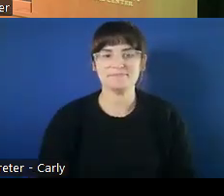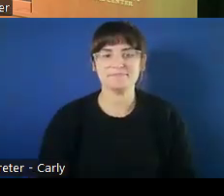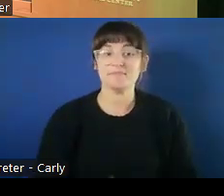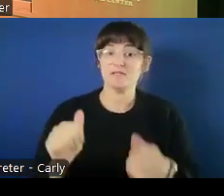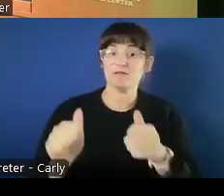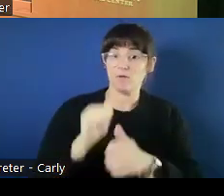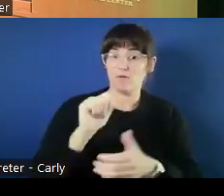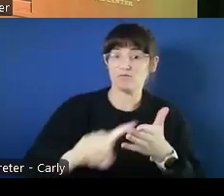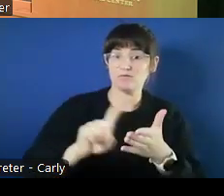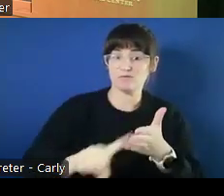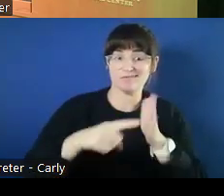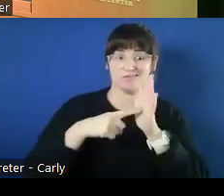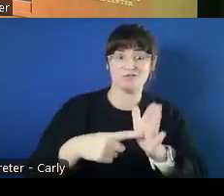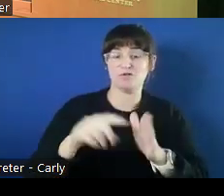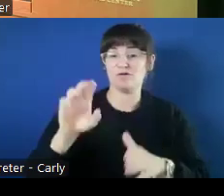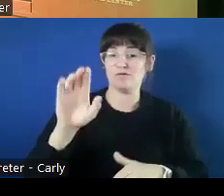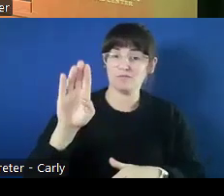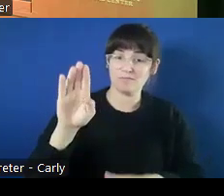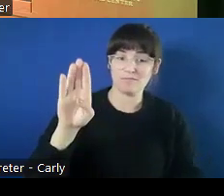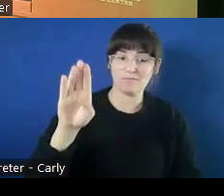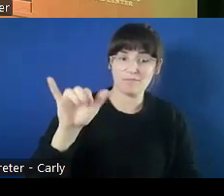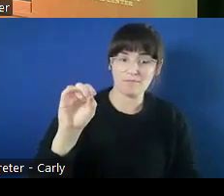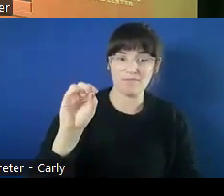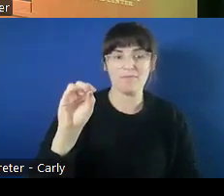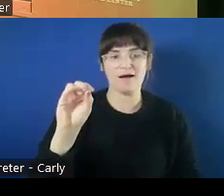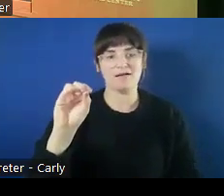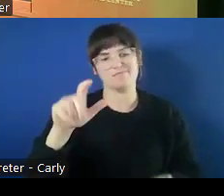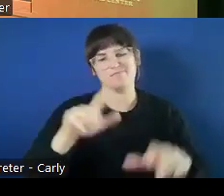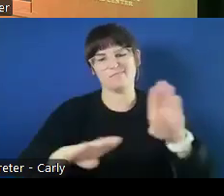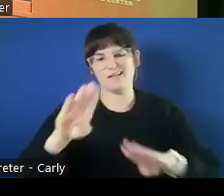mechanisms really are cross-sectional studies and relatively small and so we don't know the